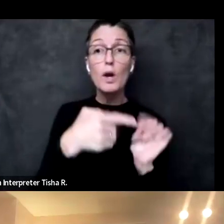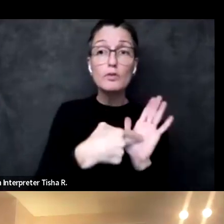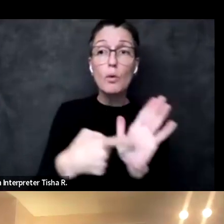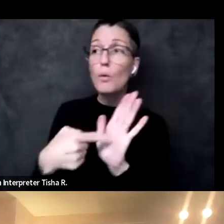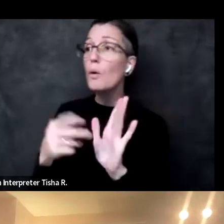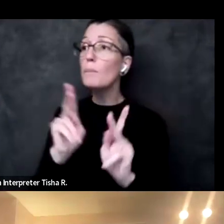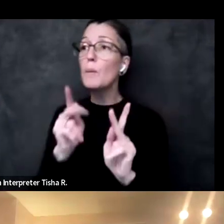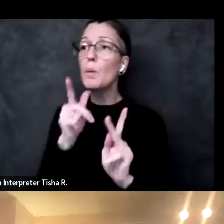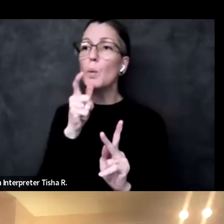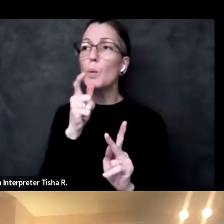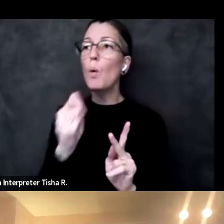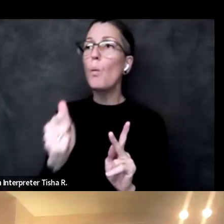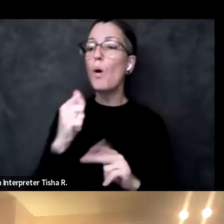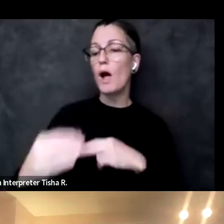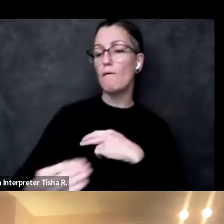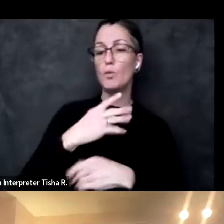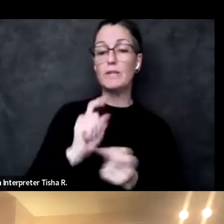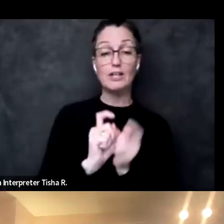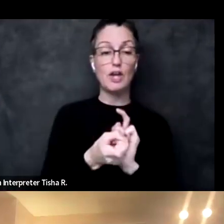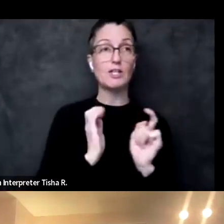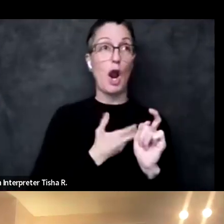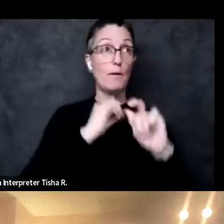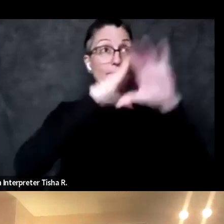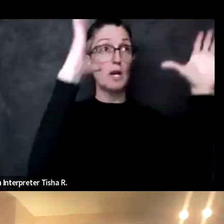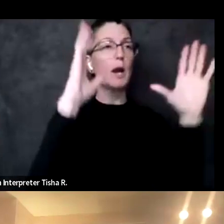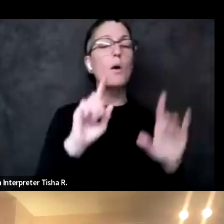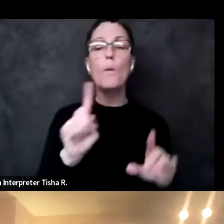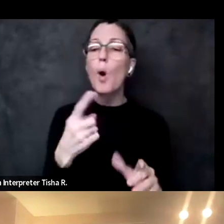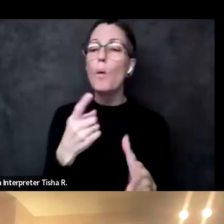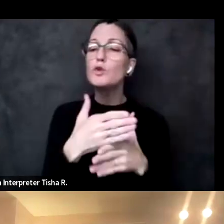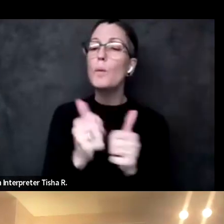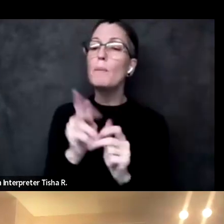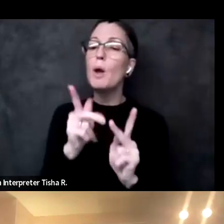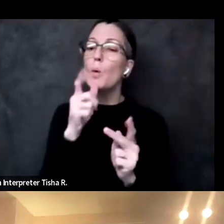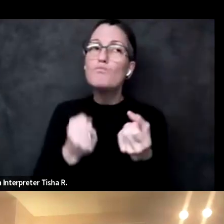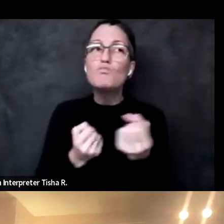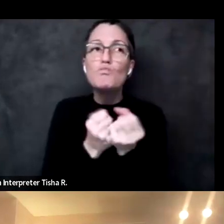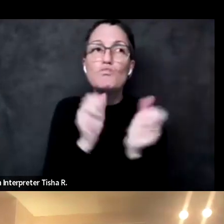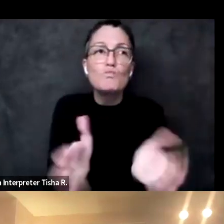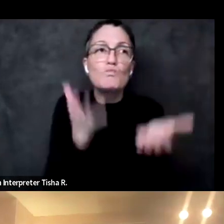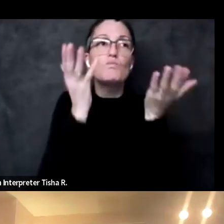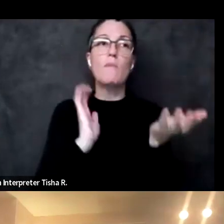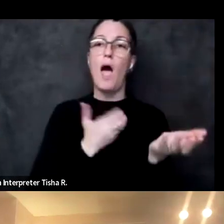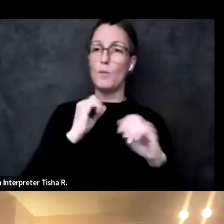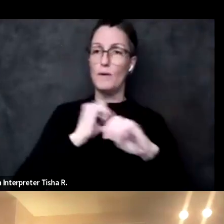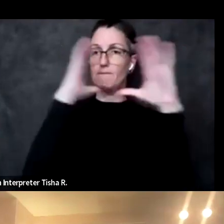but who are going to try to help elevate our vision. And so I definitely echo,